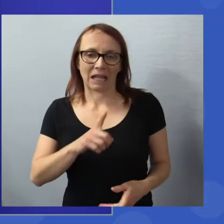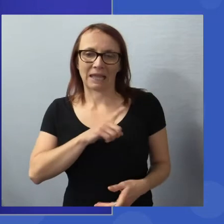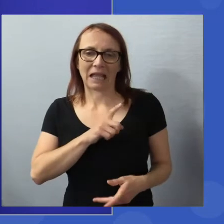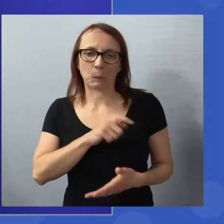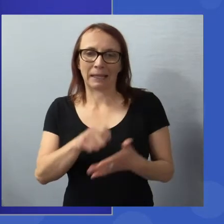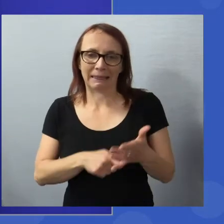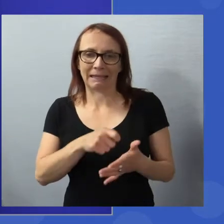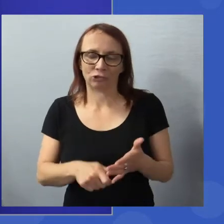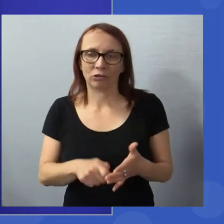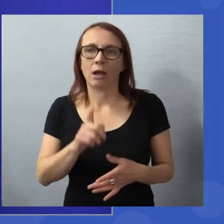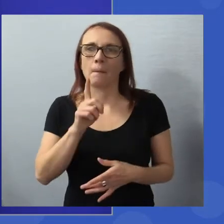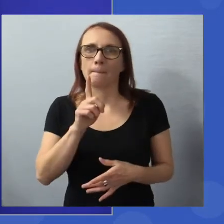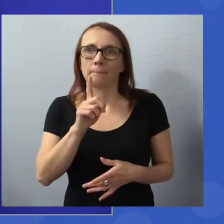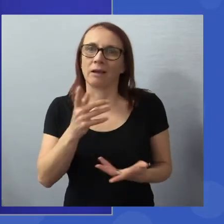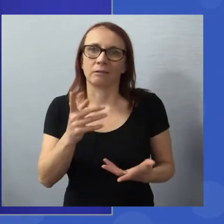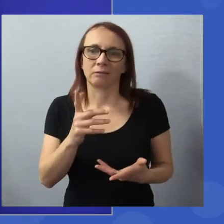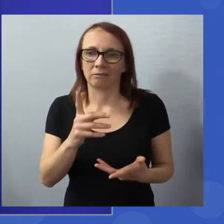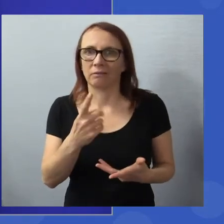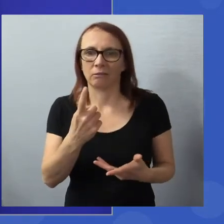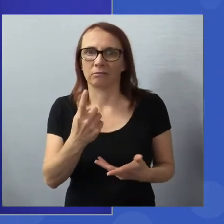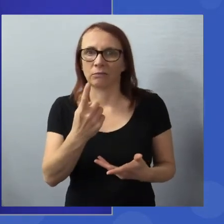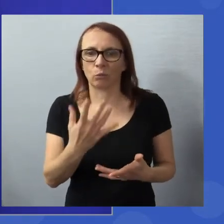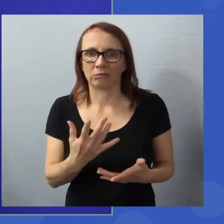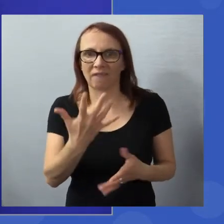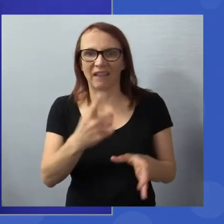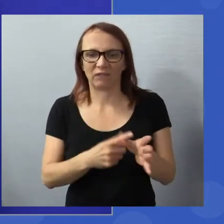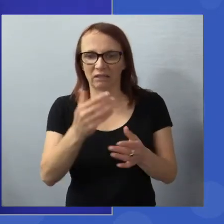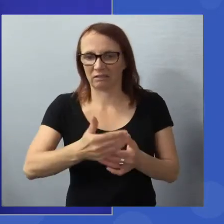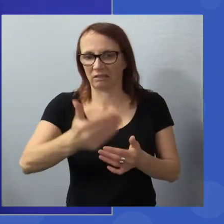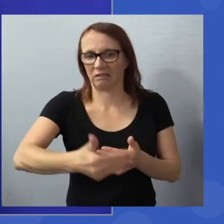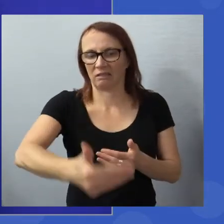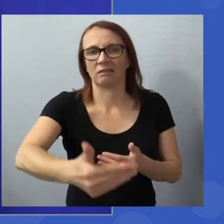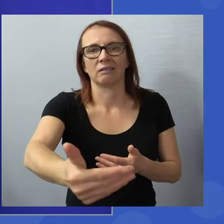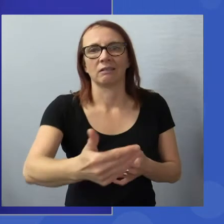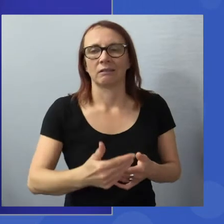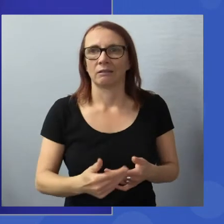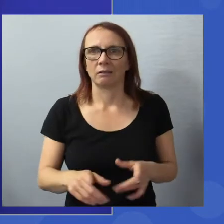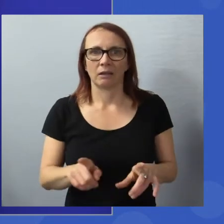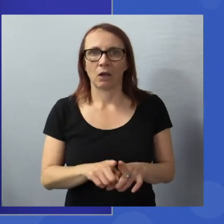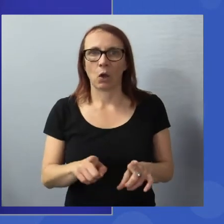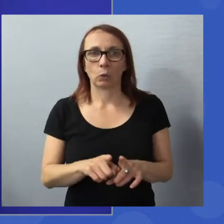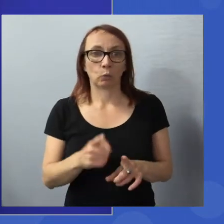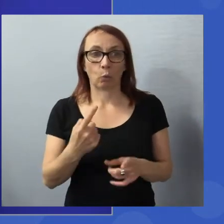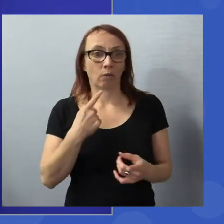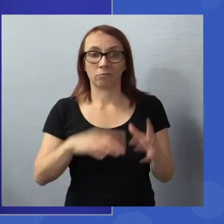there's one problem as you say it's just once every five years and another problem is often we don't have the information in order to